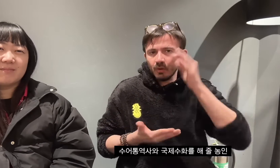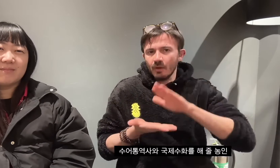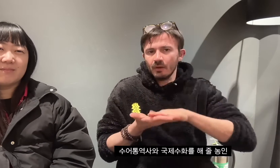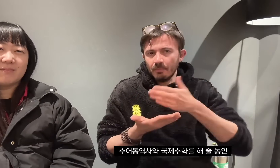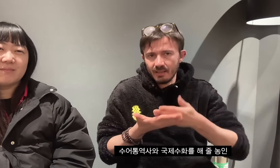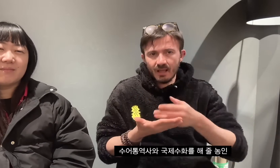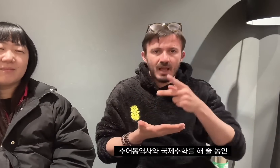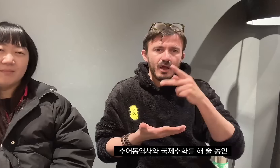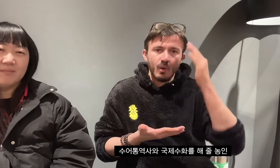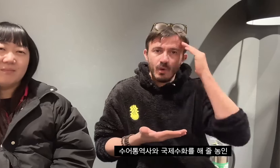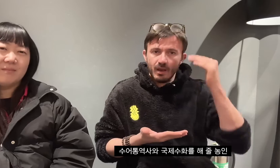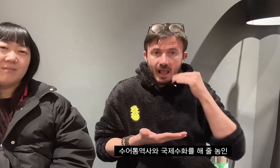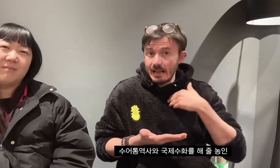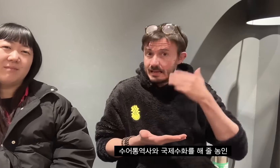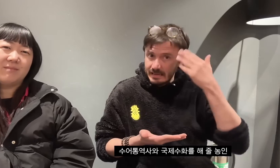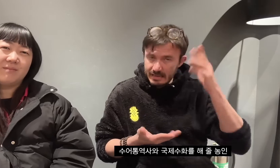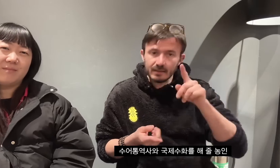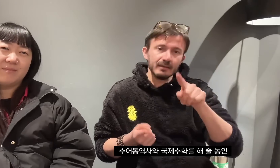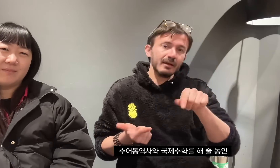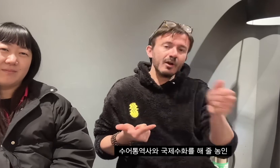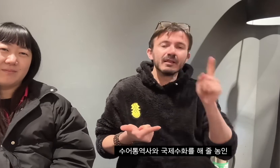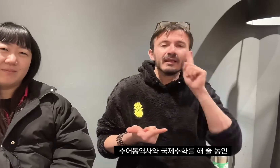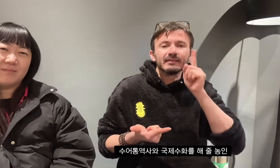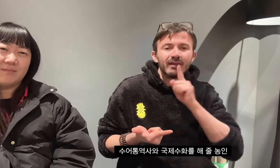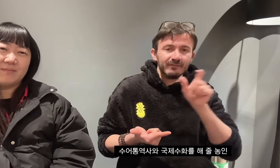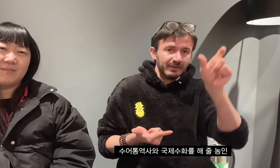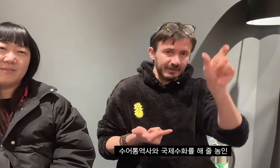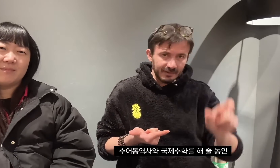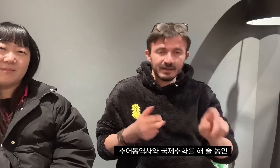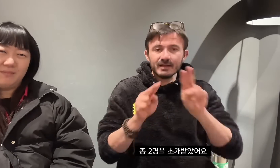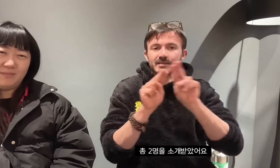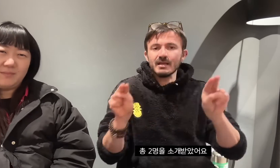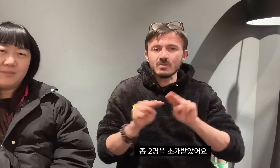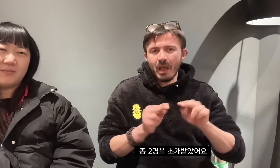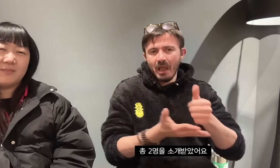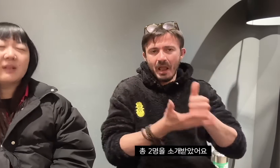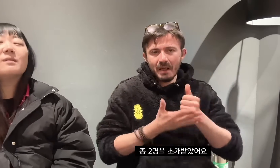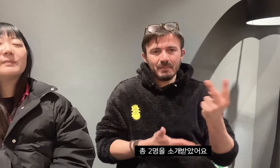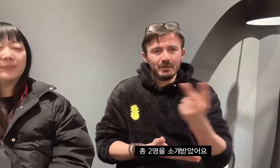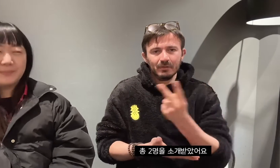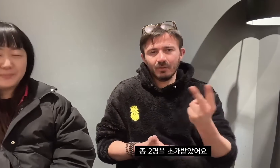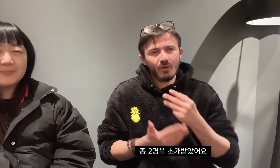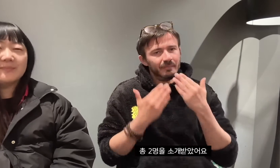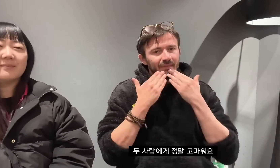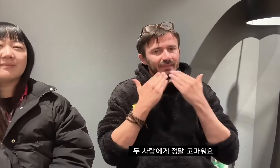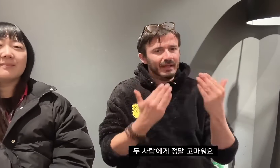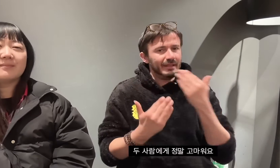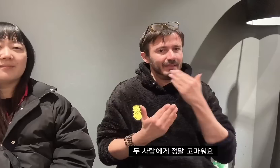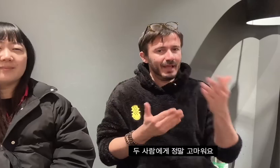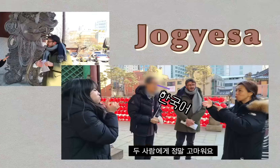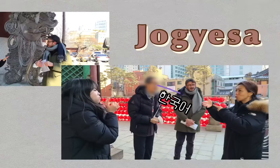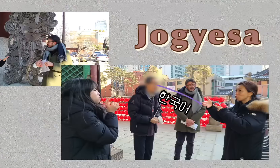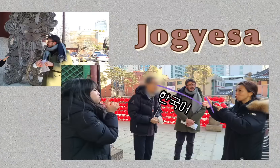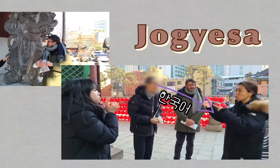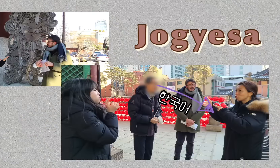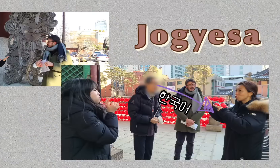I was introduced to a total of two people, a sign language interpreter and a deaf person who will provide international sign. Thank you very much to both of you.